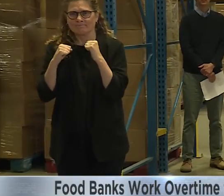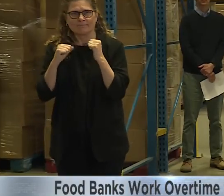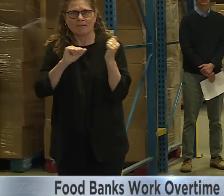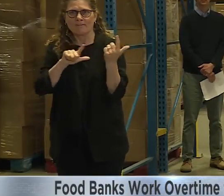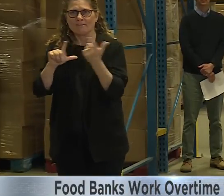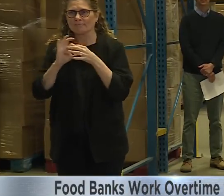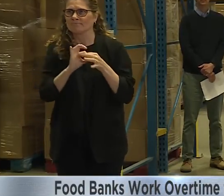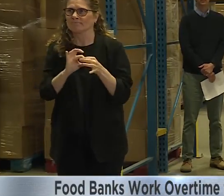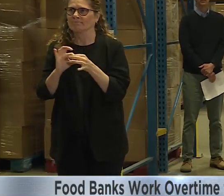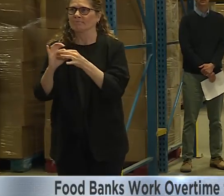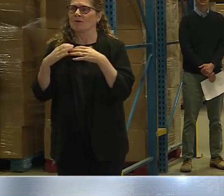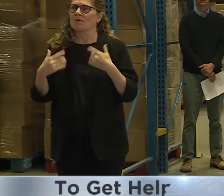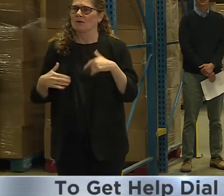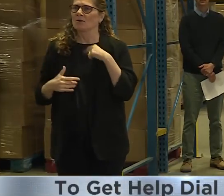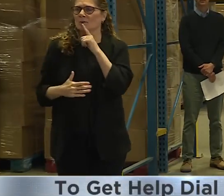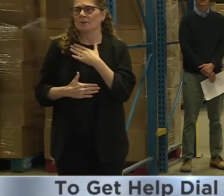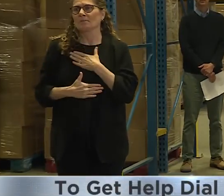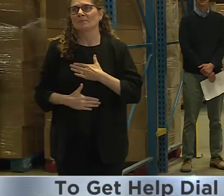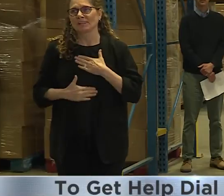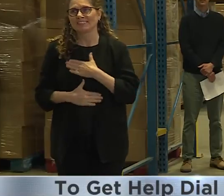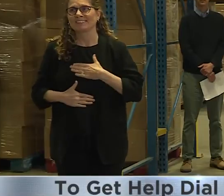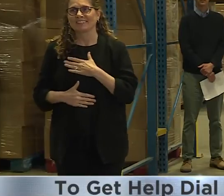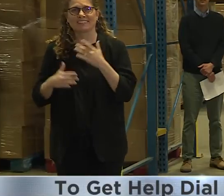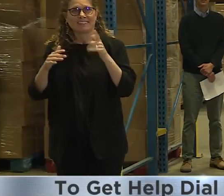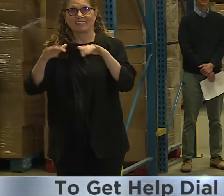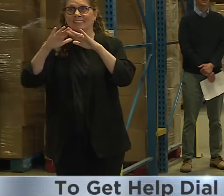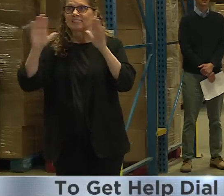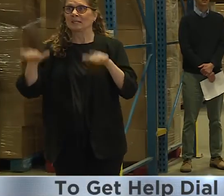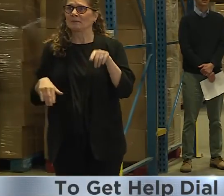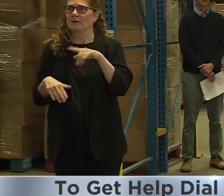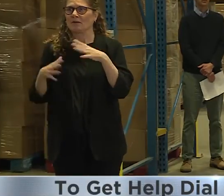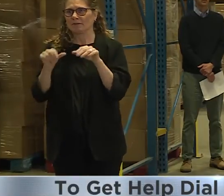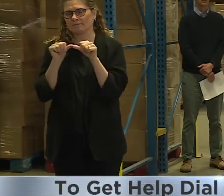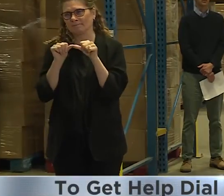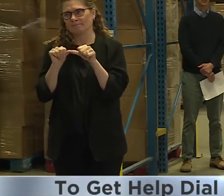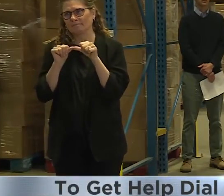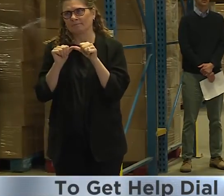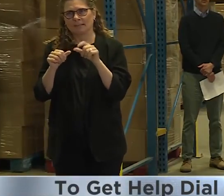)) THE ALLIANT ENERGY CENTER IS HELPING PACKAGE FOOD FOR SECOND HARVEST. IF YOU NEED HELP GETTING FOOD FOR YOUR FAMILY -- YOU CAN DIAL 2-1-1.